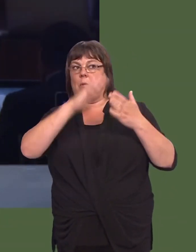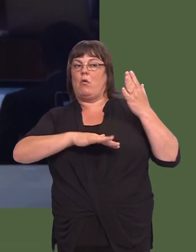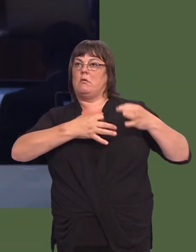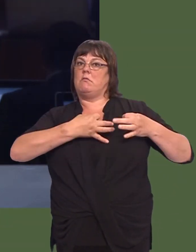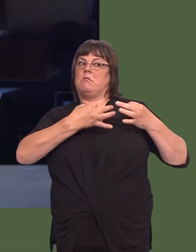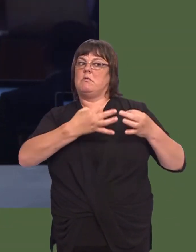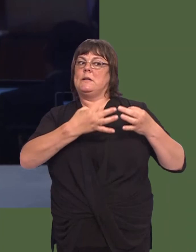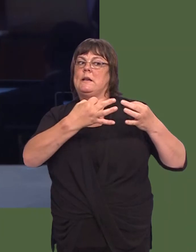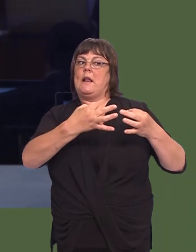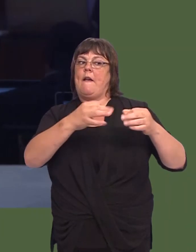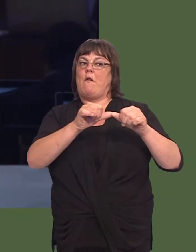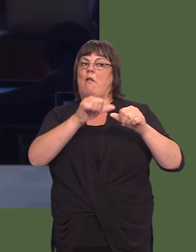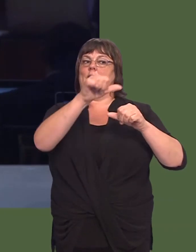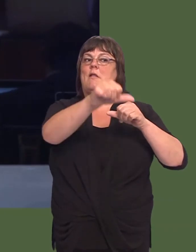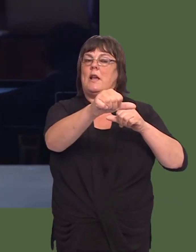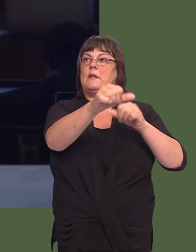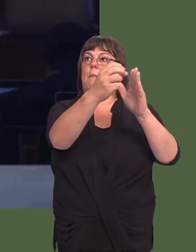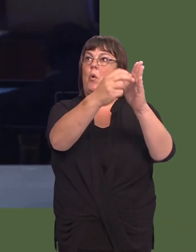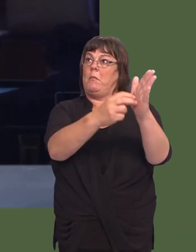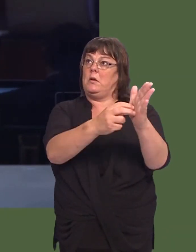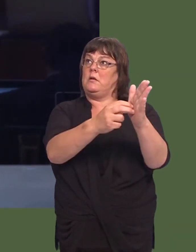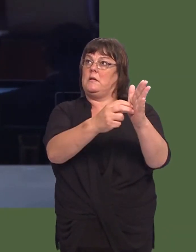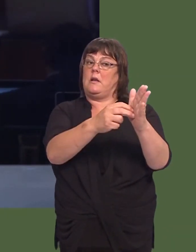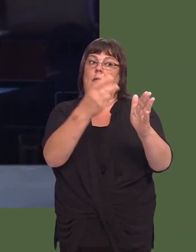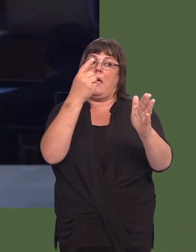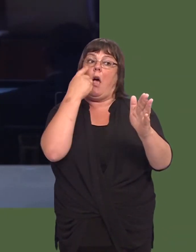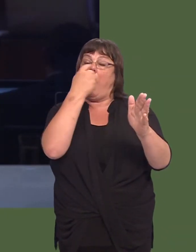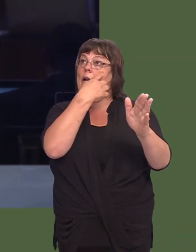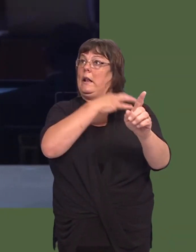delays in terms of their follow-up appointments in ophthalmology.